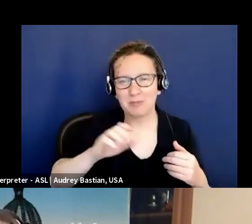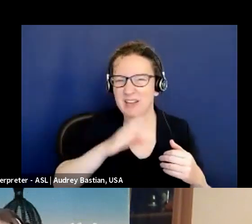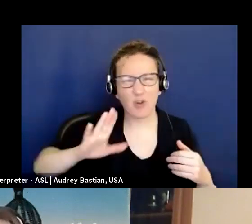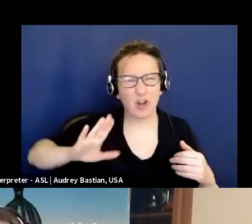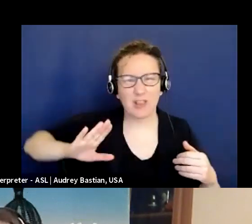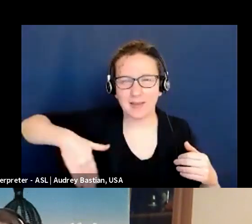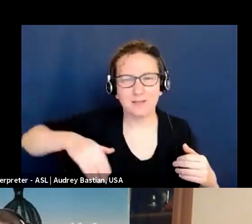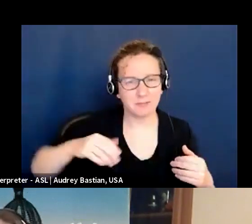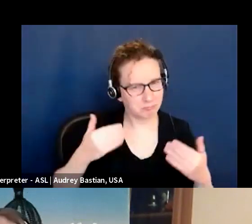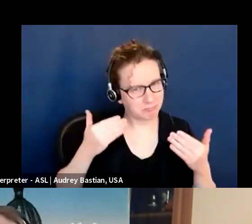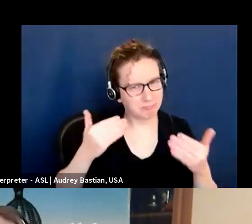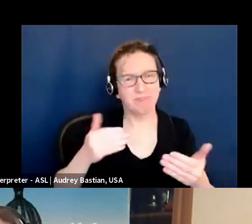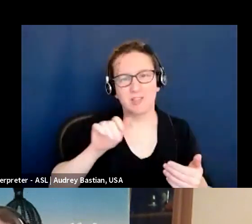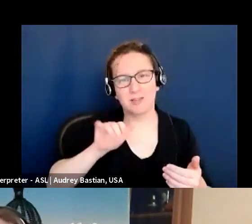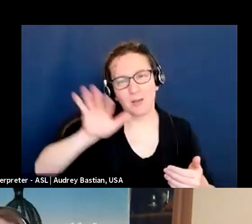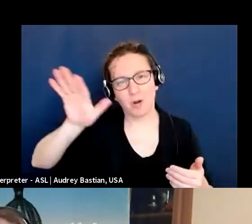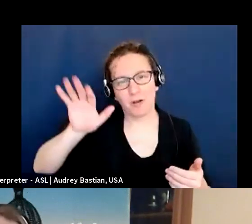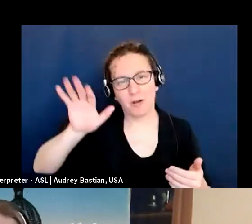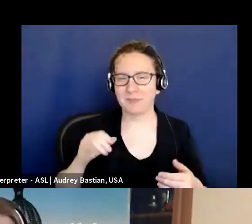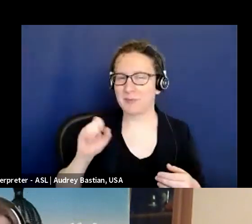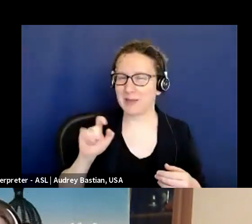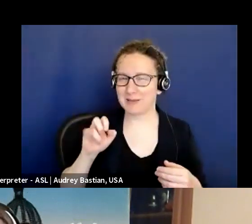the young and the young at heart, to study at an international exchange.